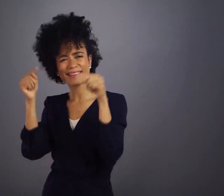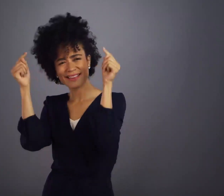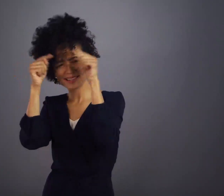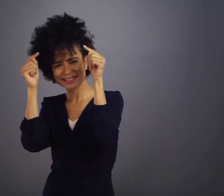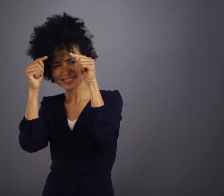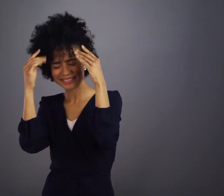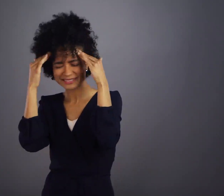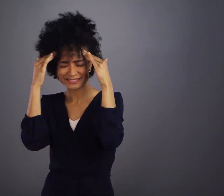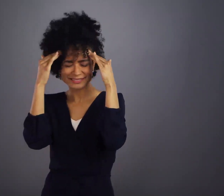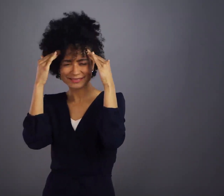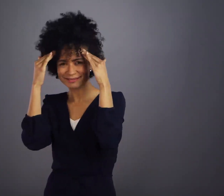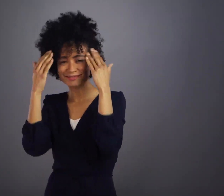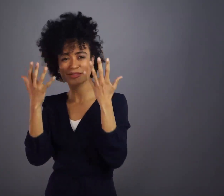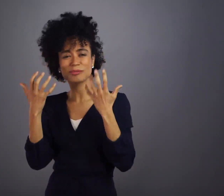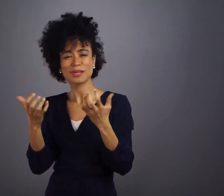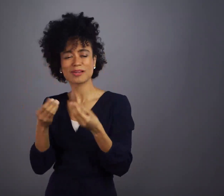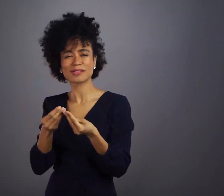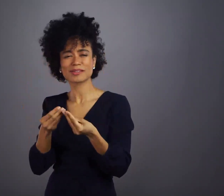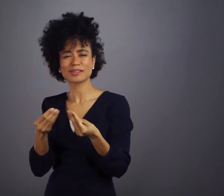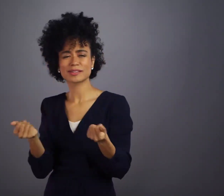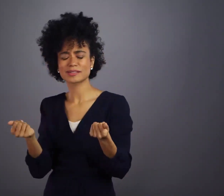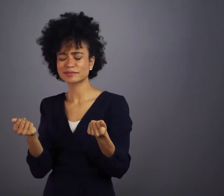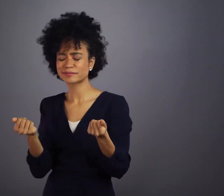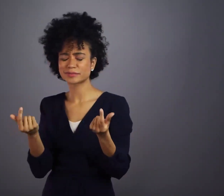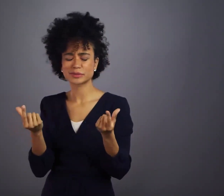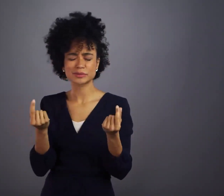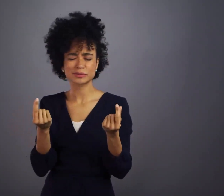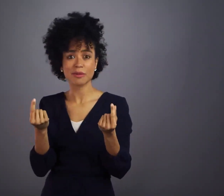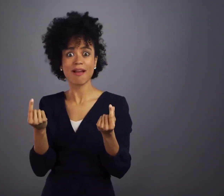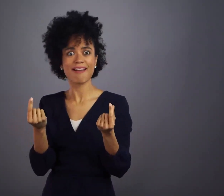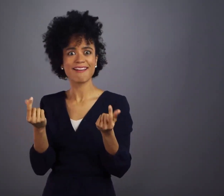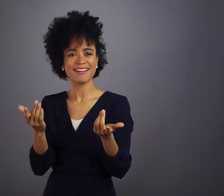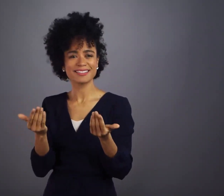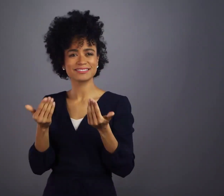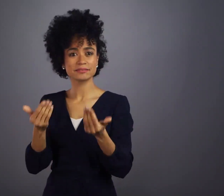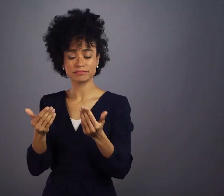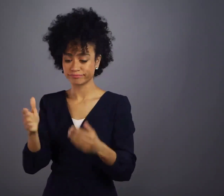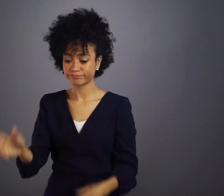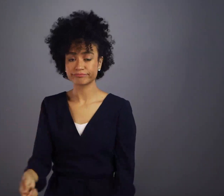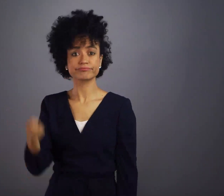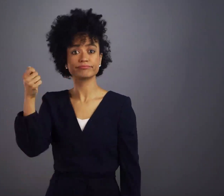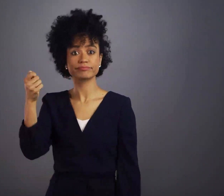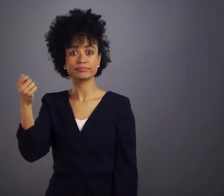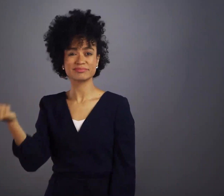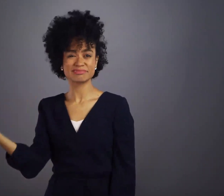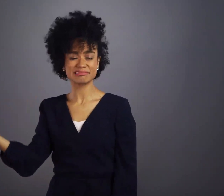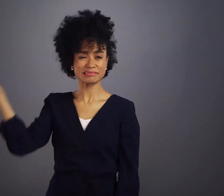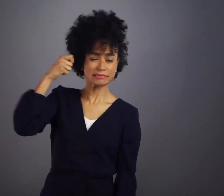having a headache, beats himself on the head with a hammer so that he can't feel the ache.